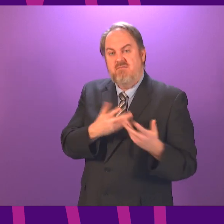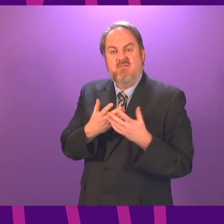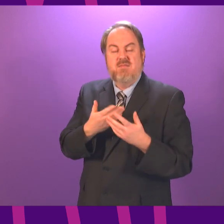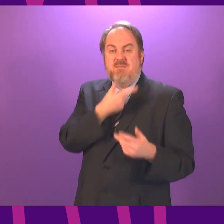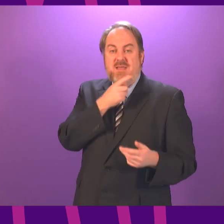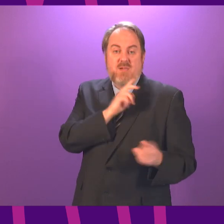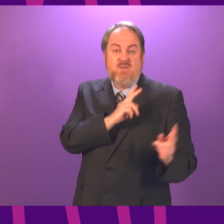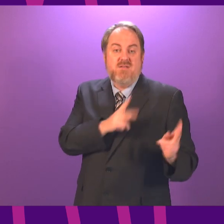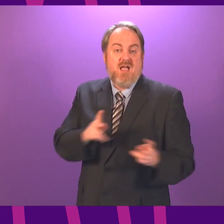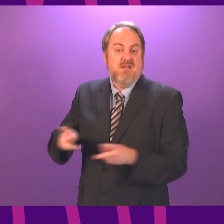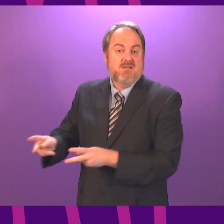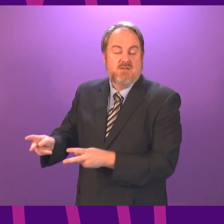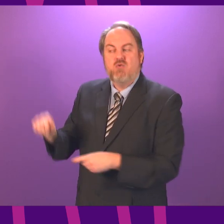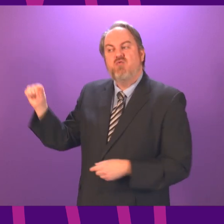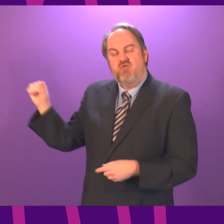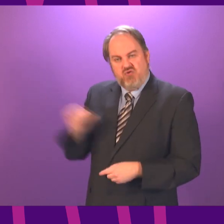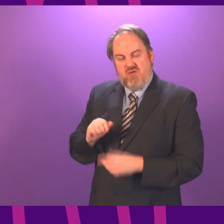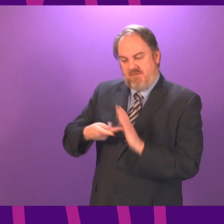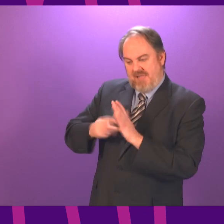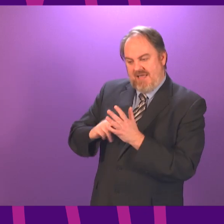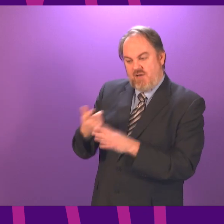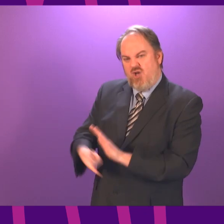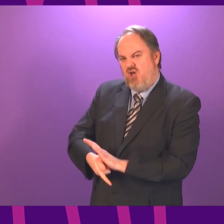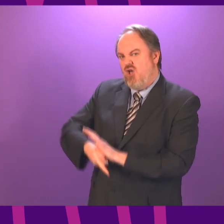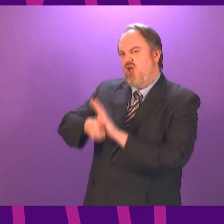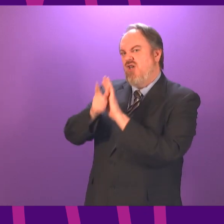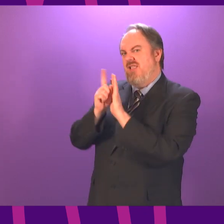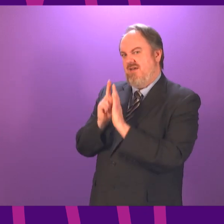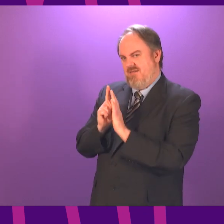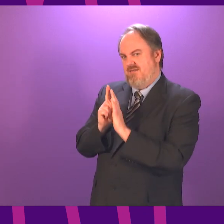and her Government acted sooner and brought forward guidance, which was demanded before